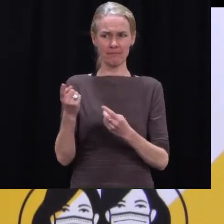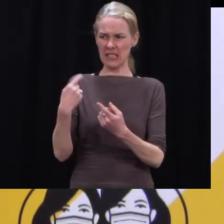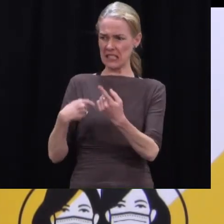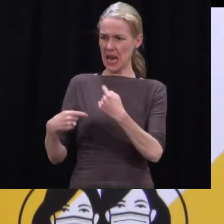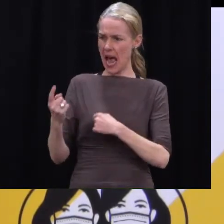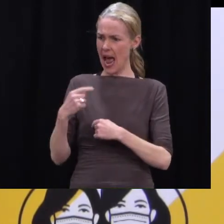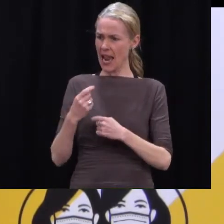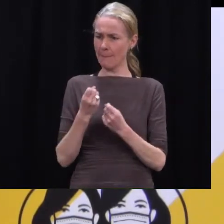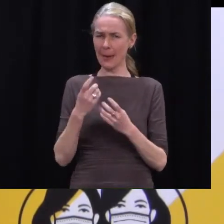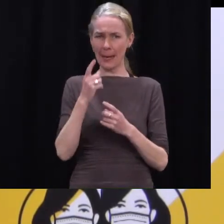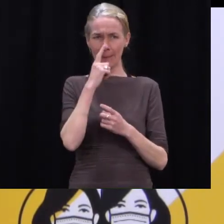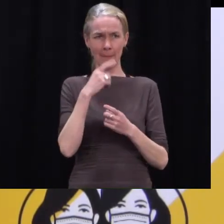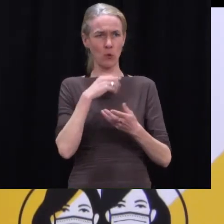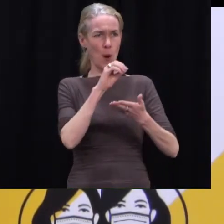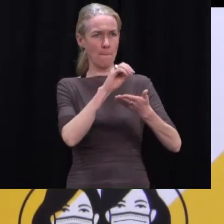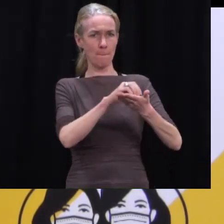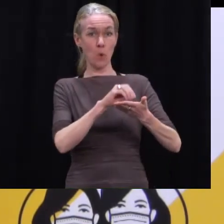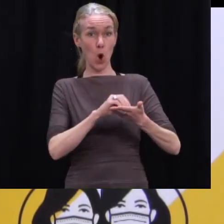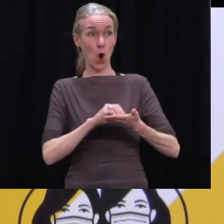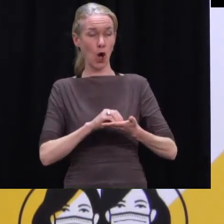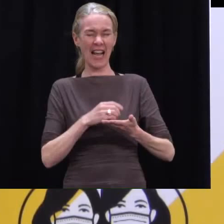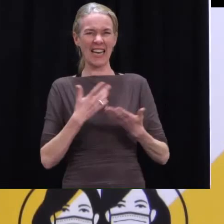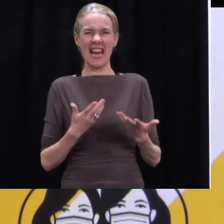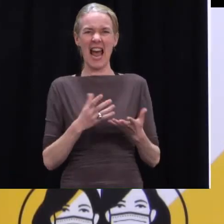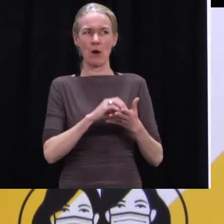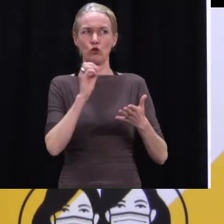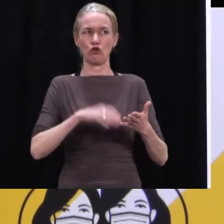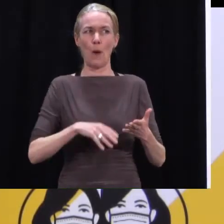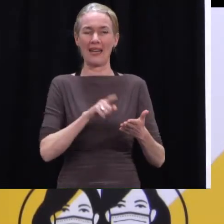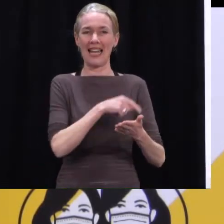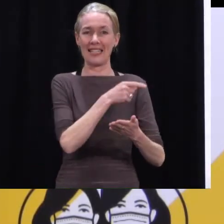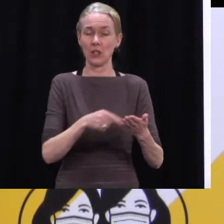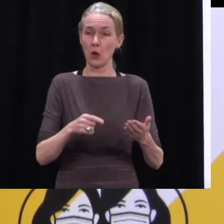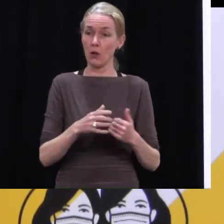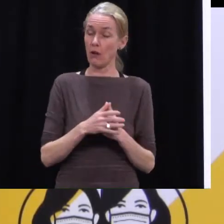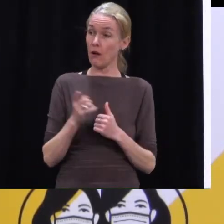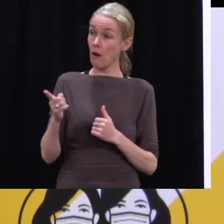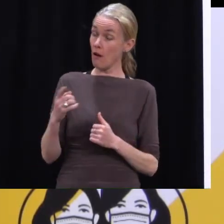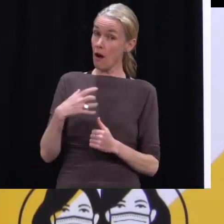been cancelled? There have been widespreads of... >> Of what, sorry? >> Vaccination bookings.